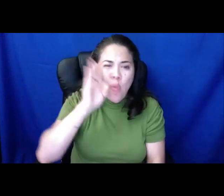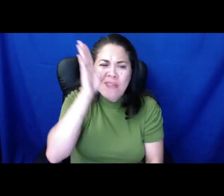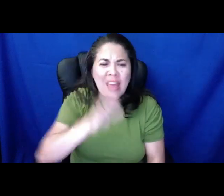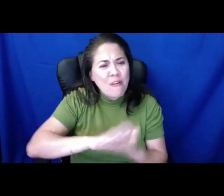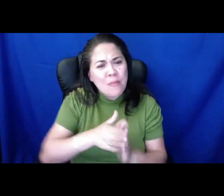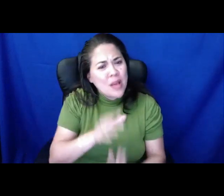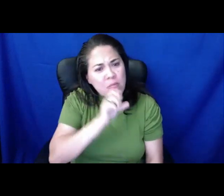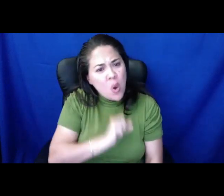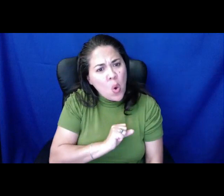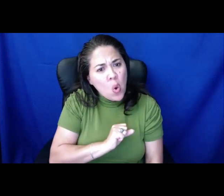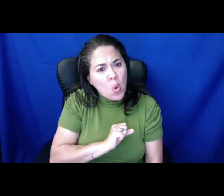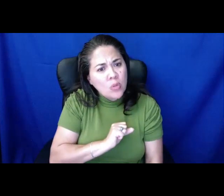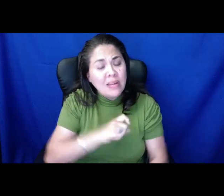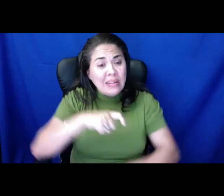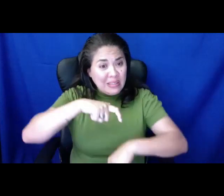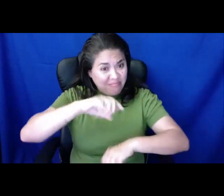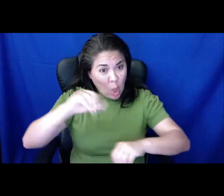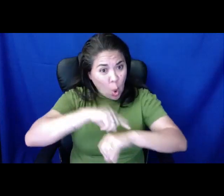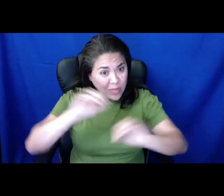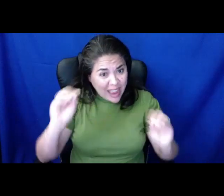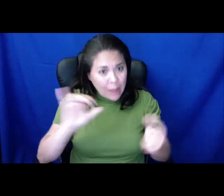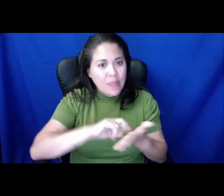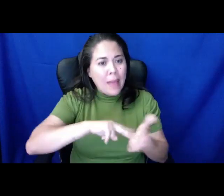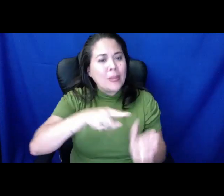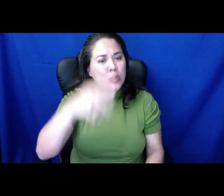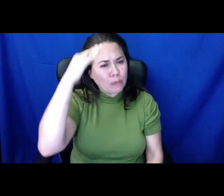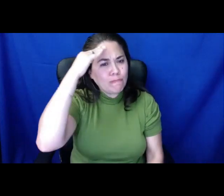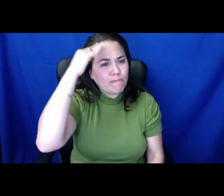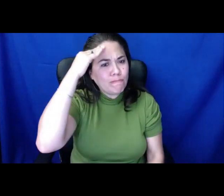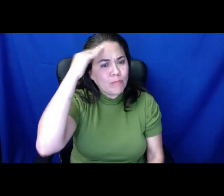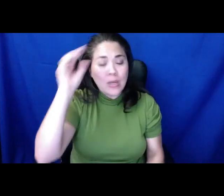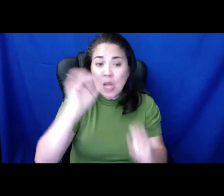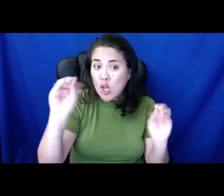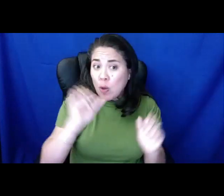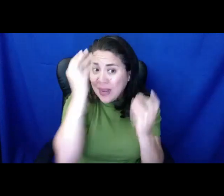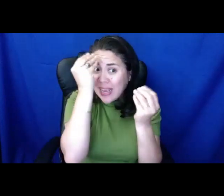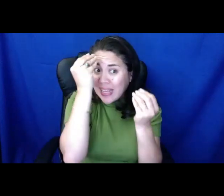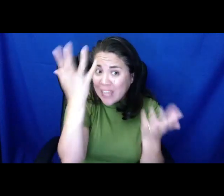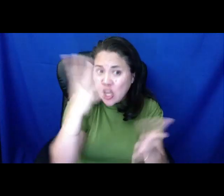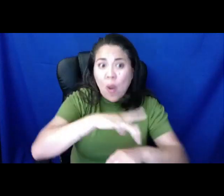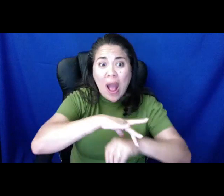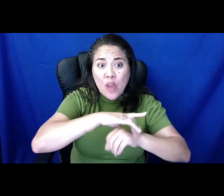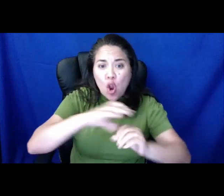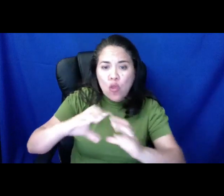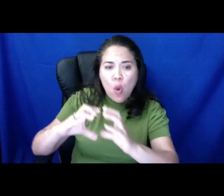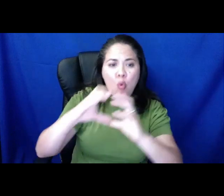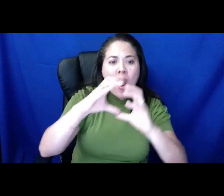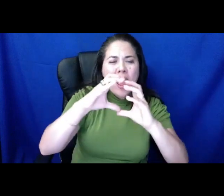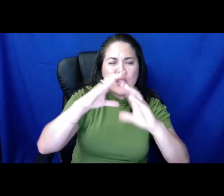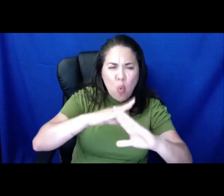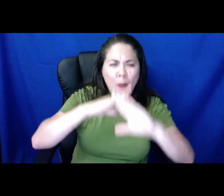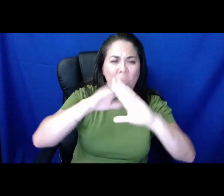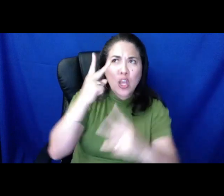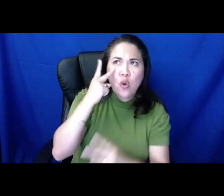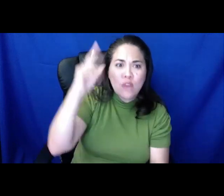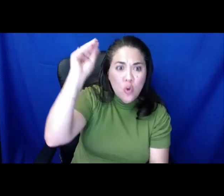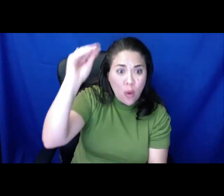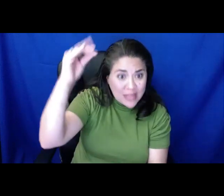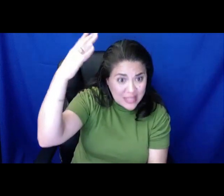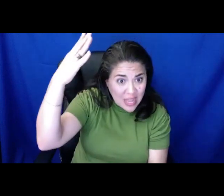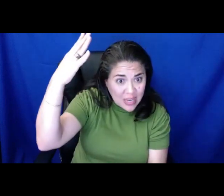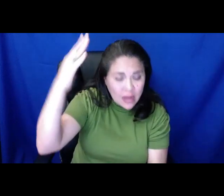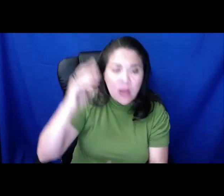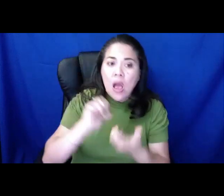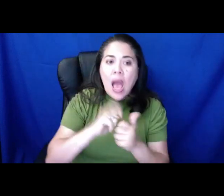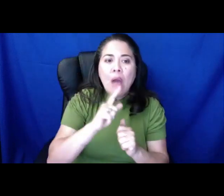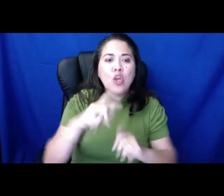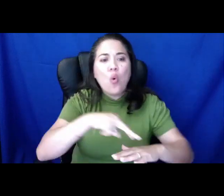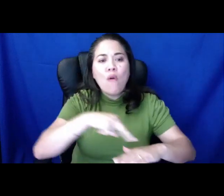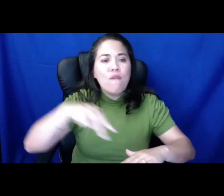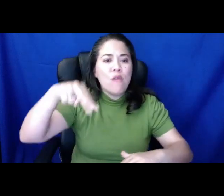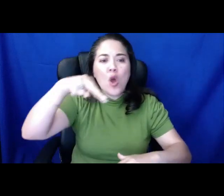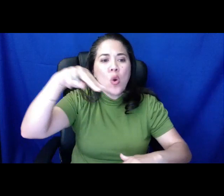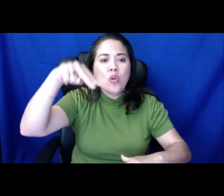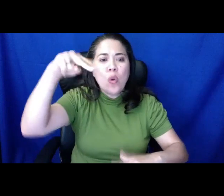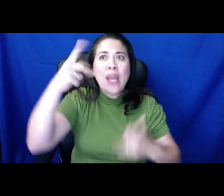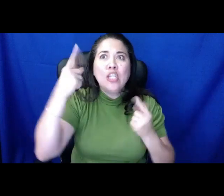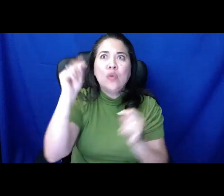Viktoria Valenzuela: timelessness is awareness, no one can tell you how the earth rise will block your view of the sun or how you will float away reaching for your head the moon.